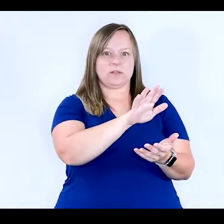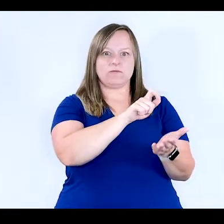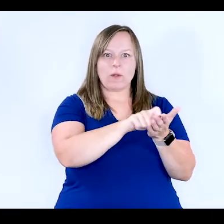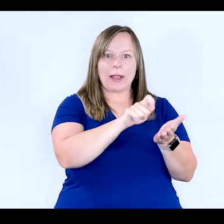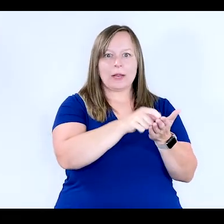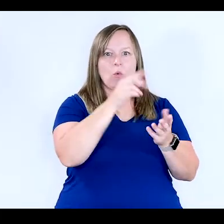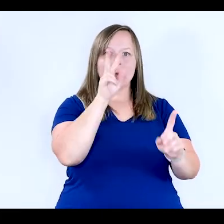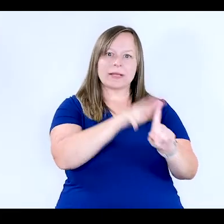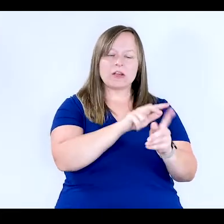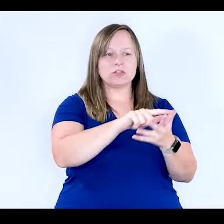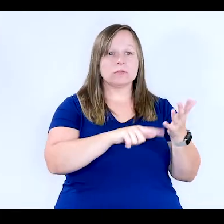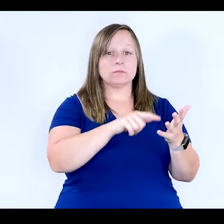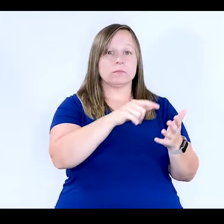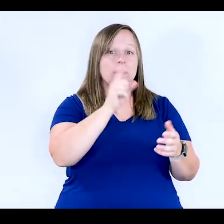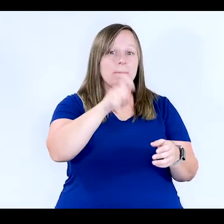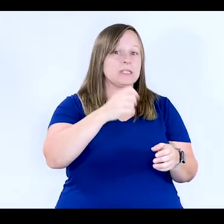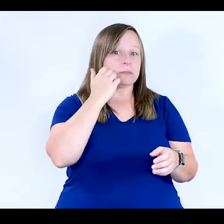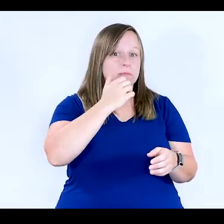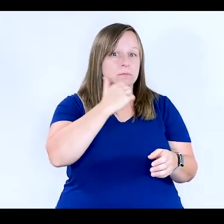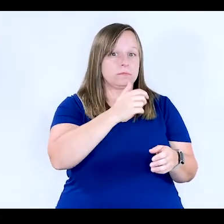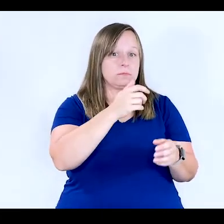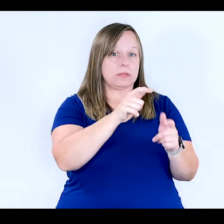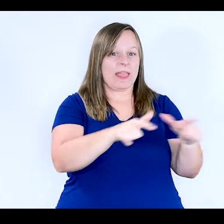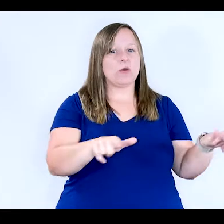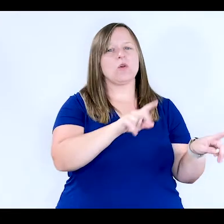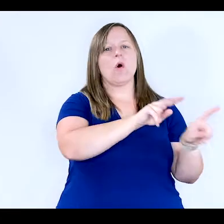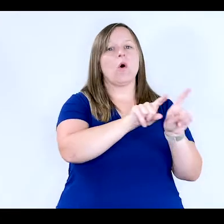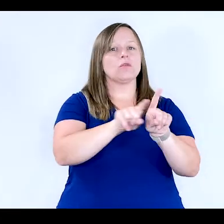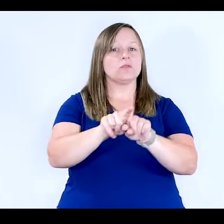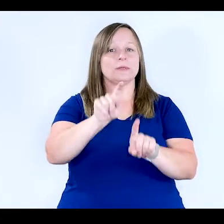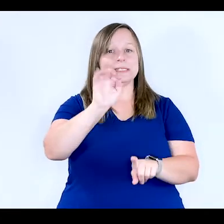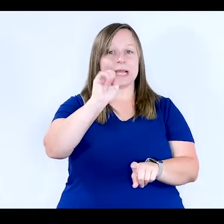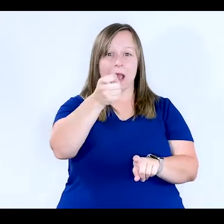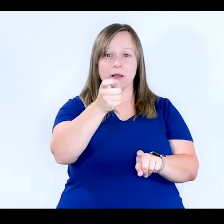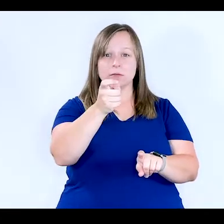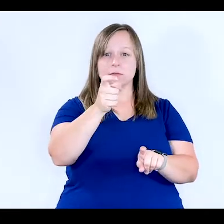in plain language. And also your tax filing documents. Any information about